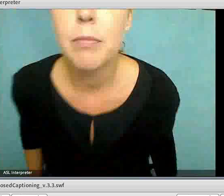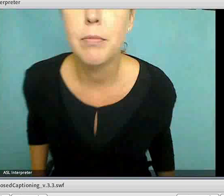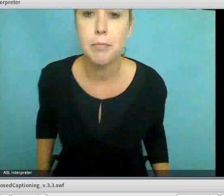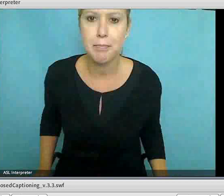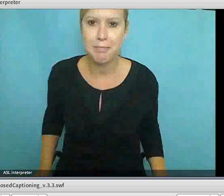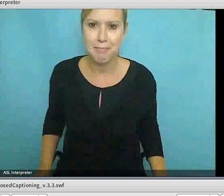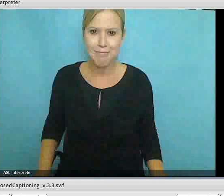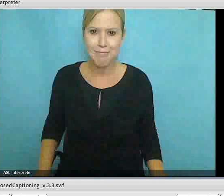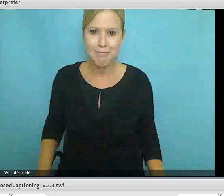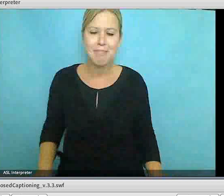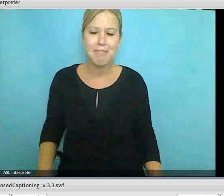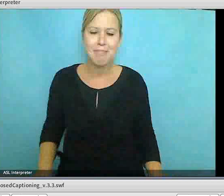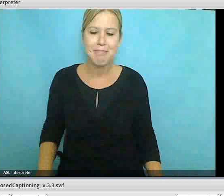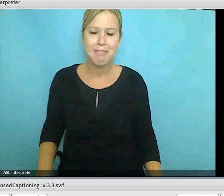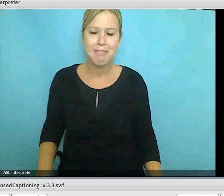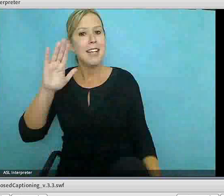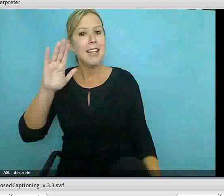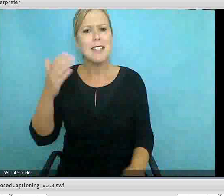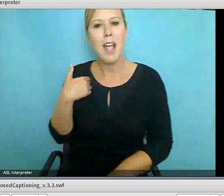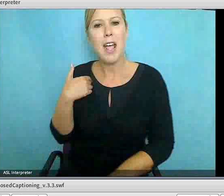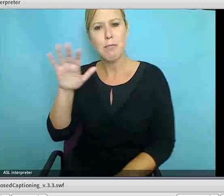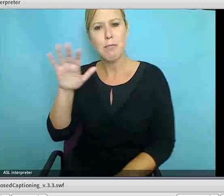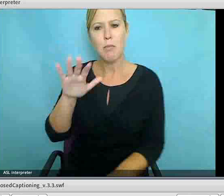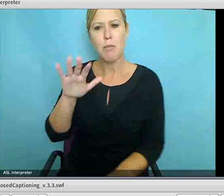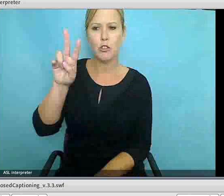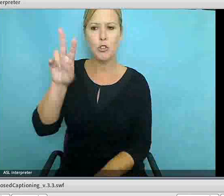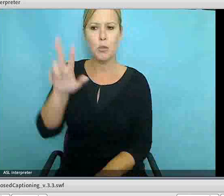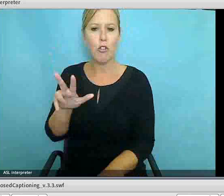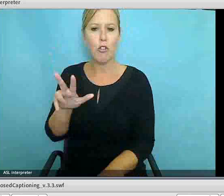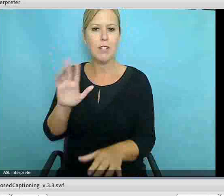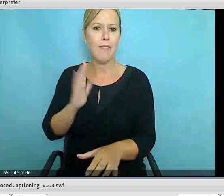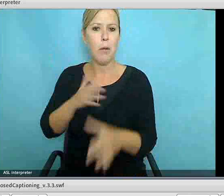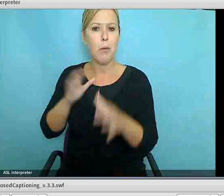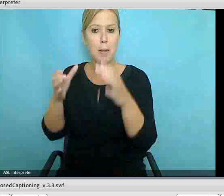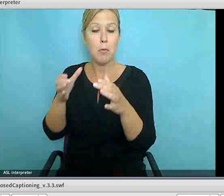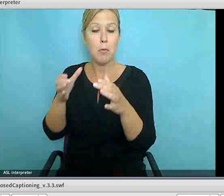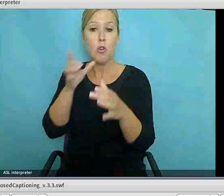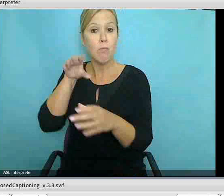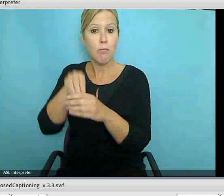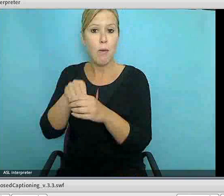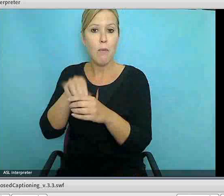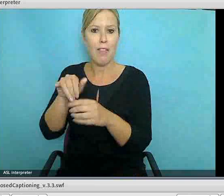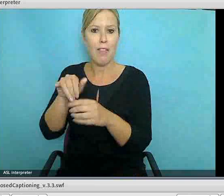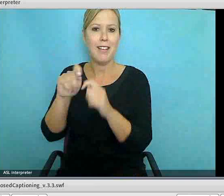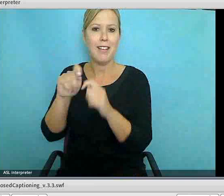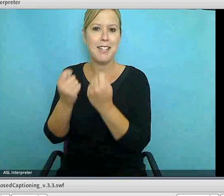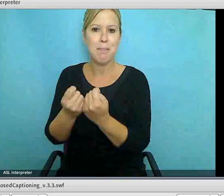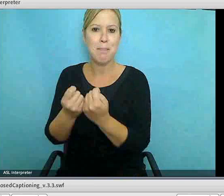care plan or person-centered care team. Great. Thank you.